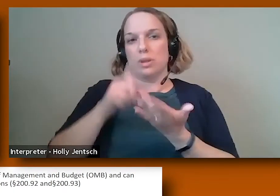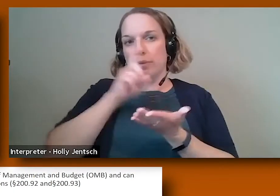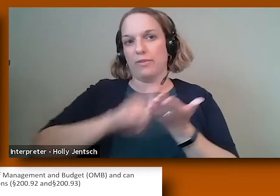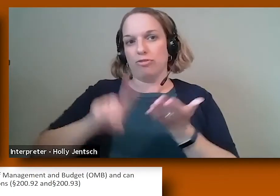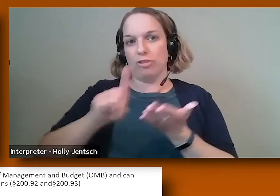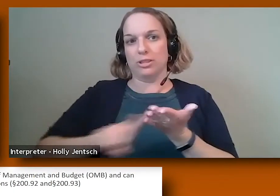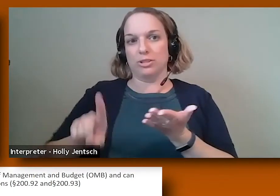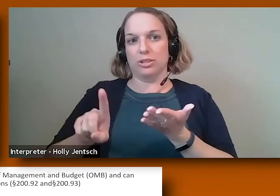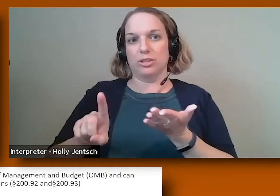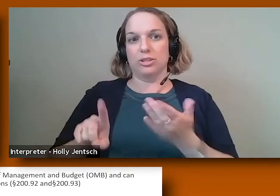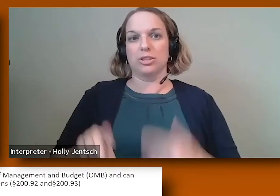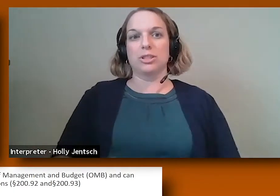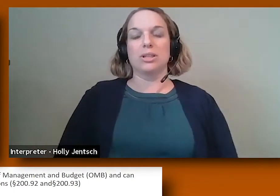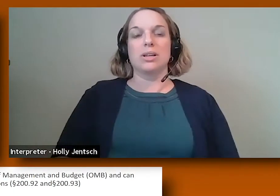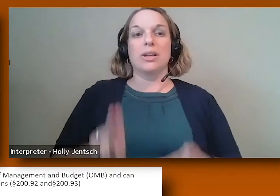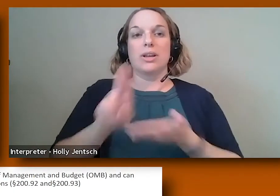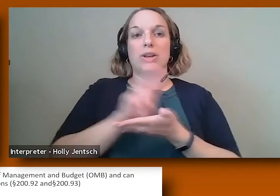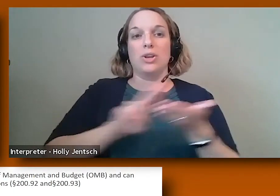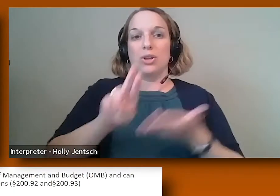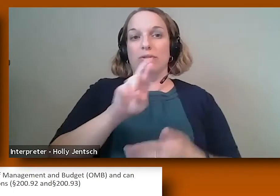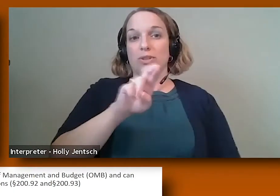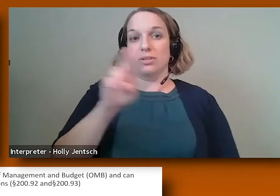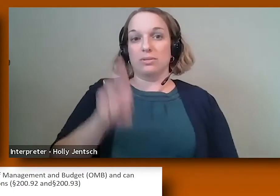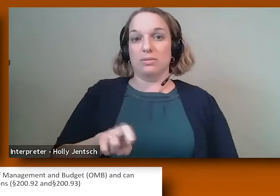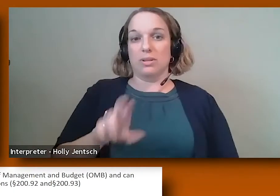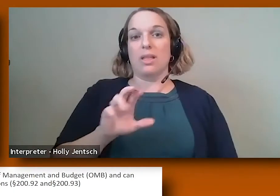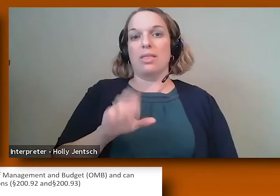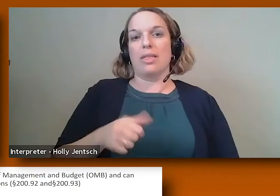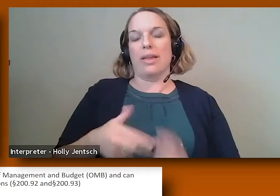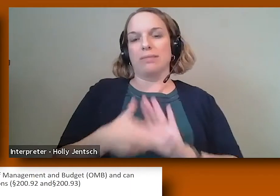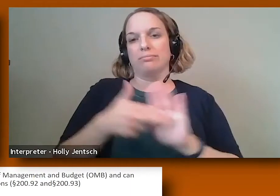So U of R is the subrecipient.